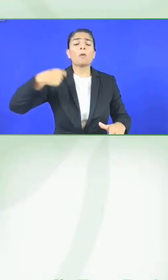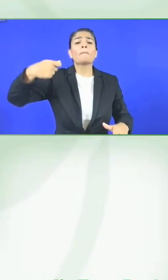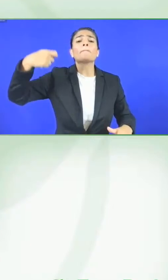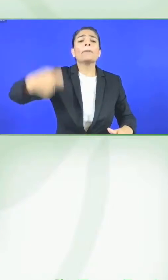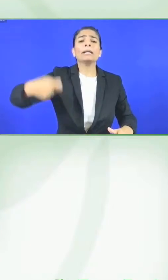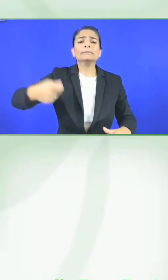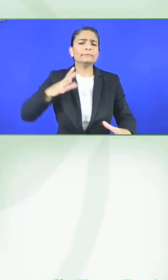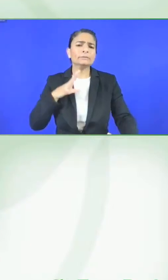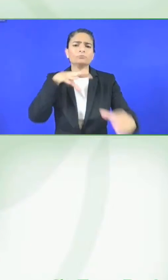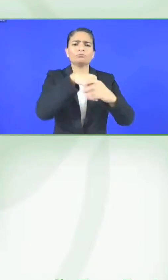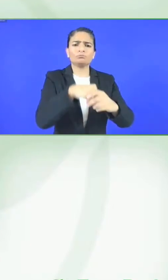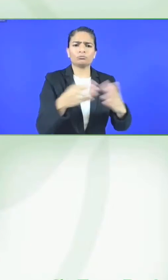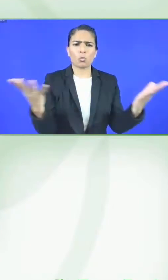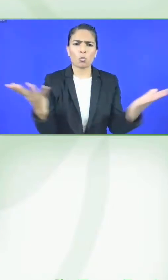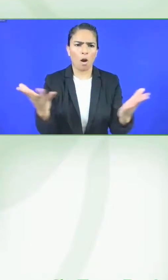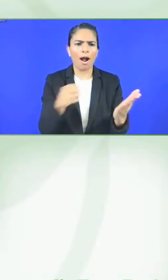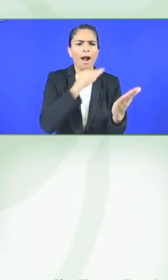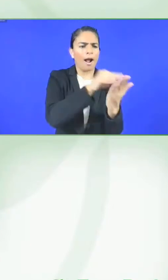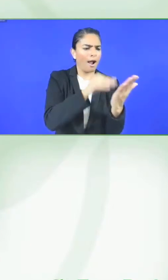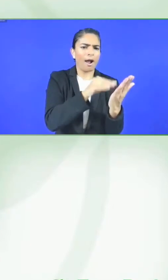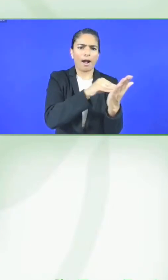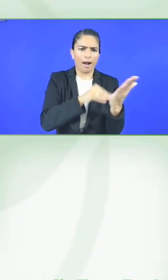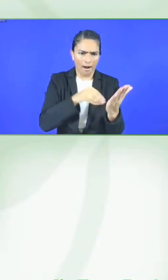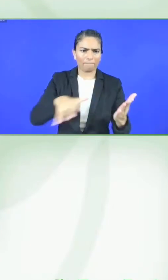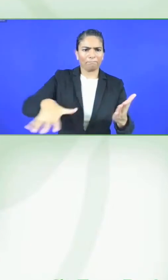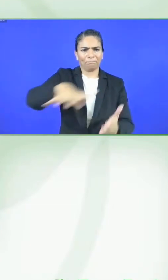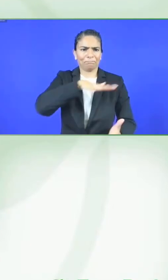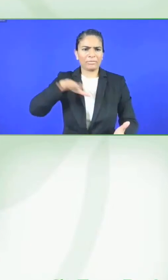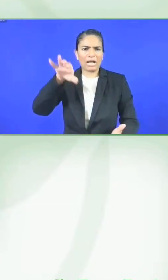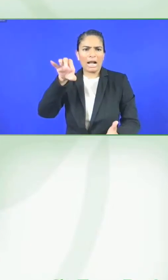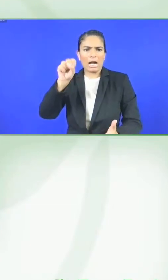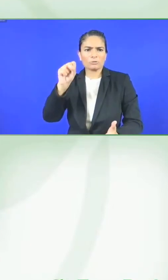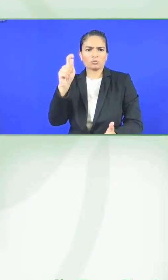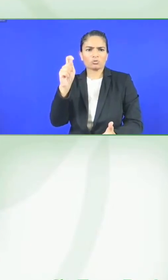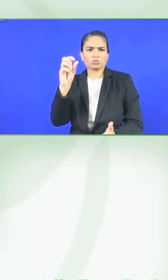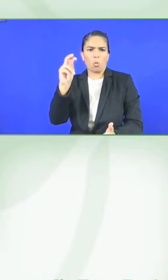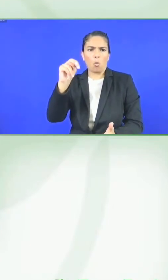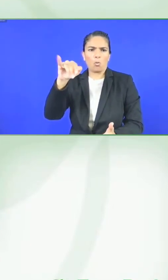disability advocacy. The fact we are talking about today is incredible.